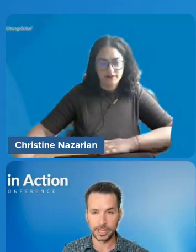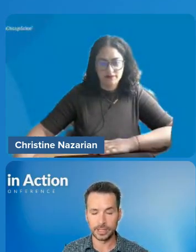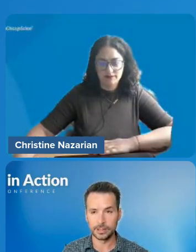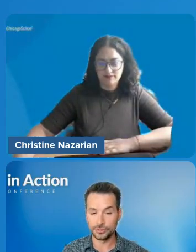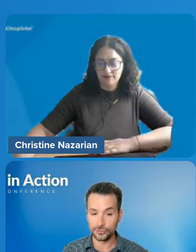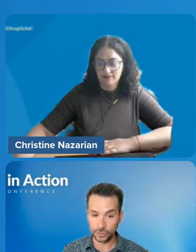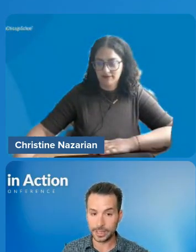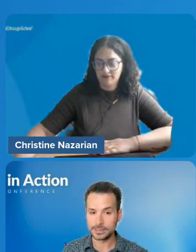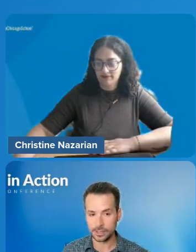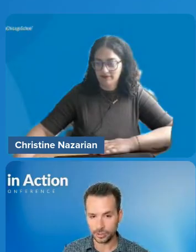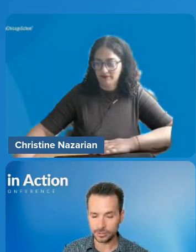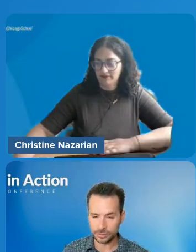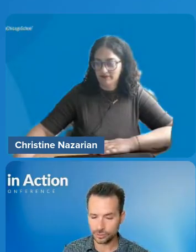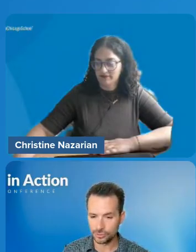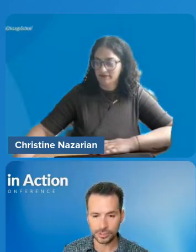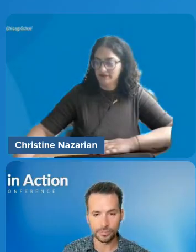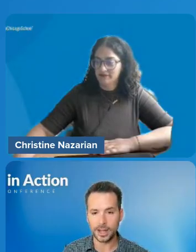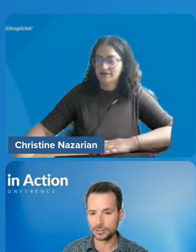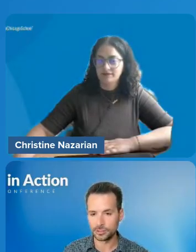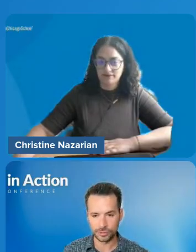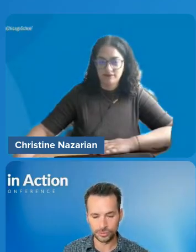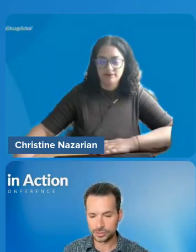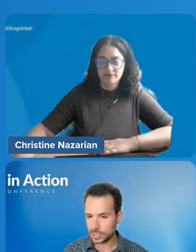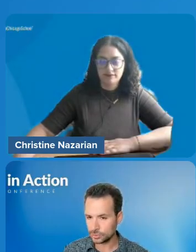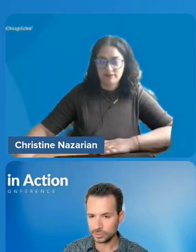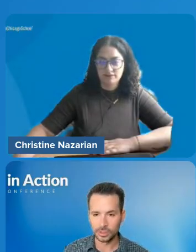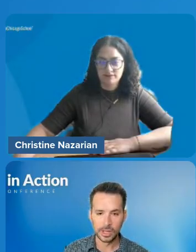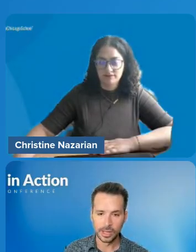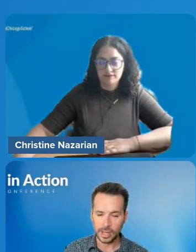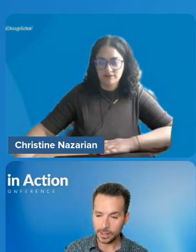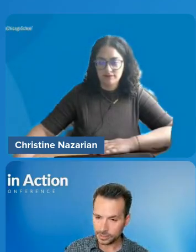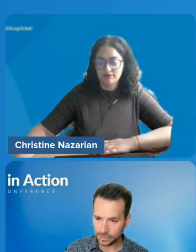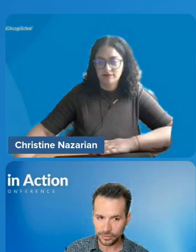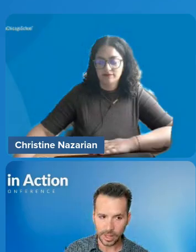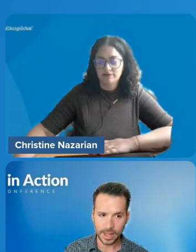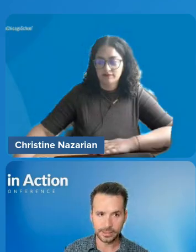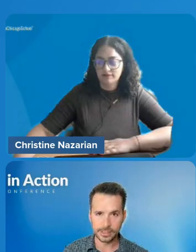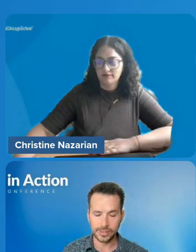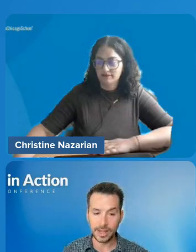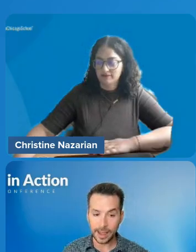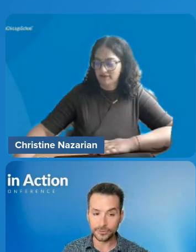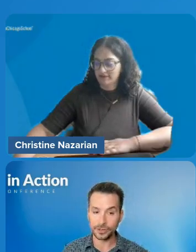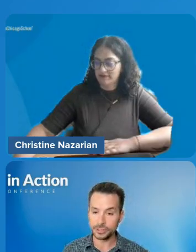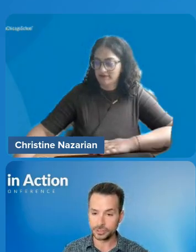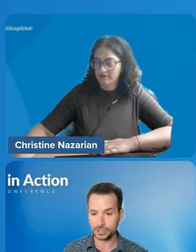And it's fully asynchronous. So students can practice on their own schedule outside of class. And then after each session,